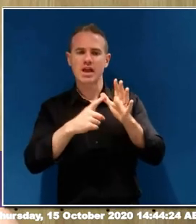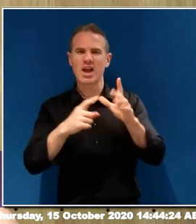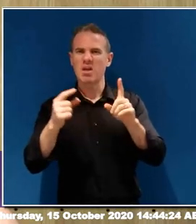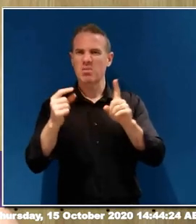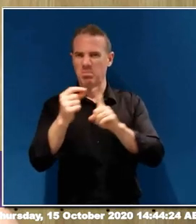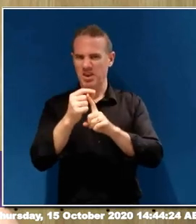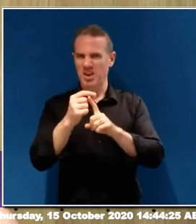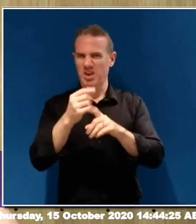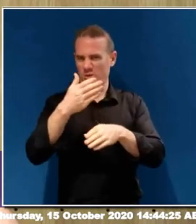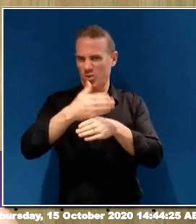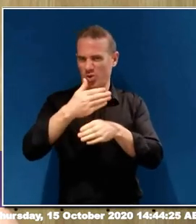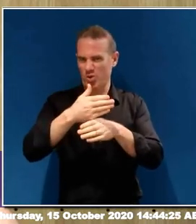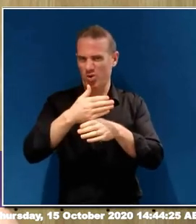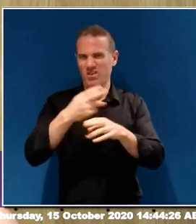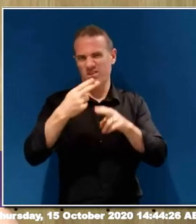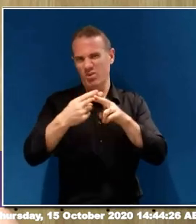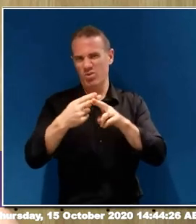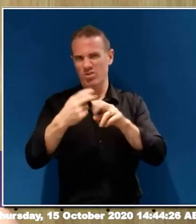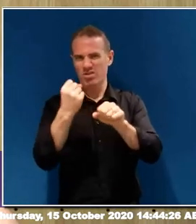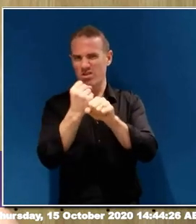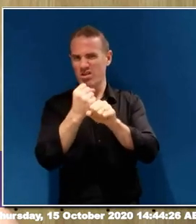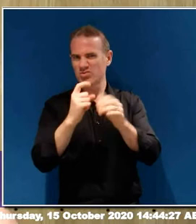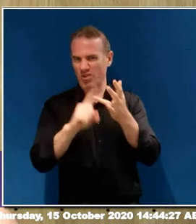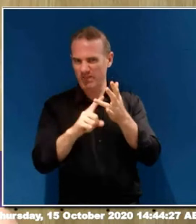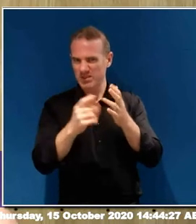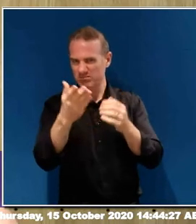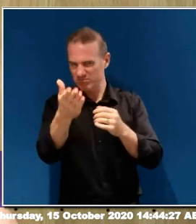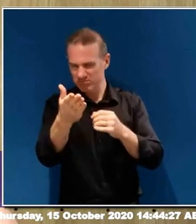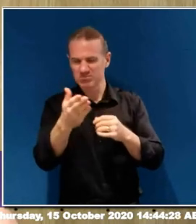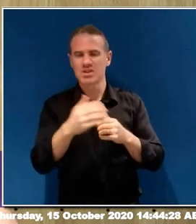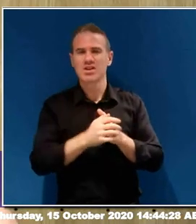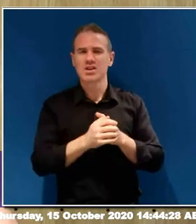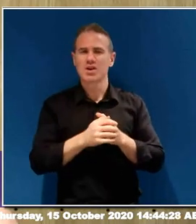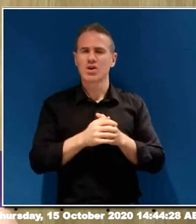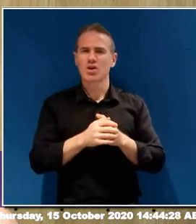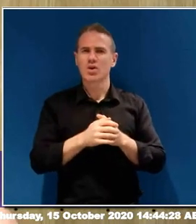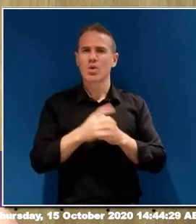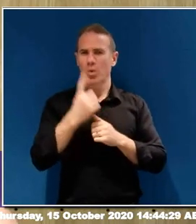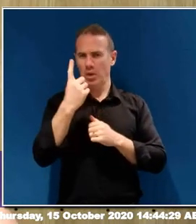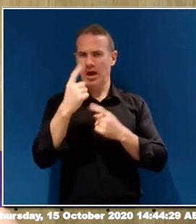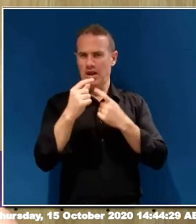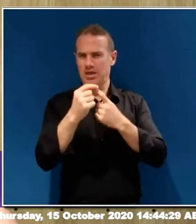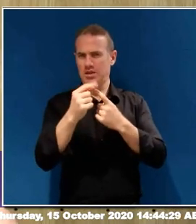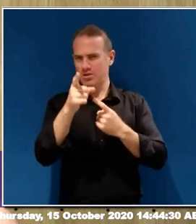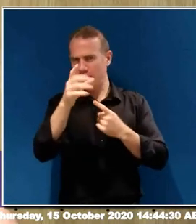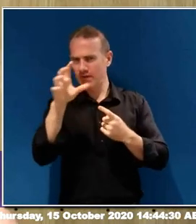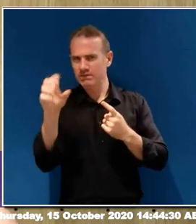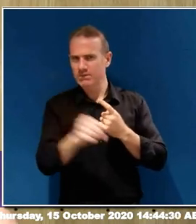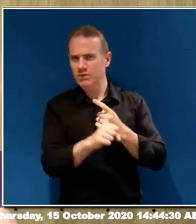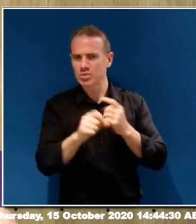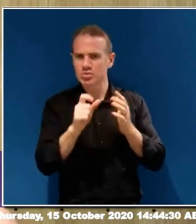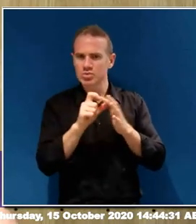to do was - I'm having trouble with my singular and plural – psycho-educational